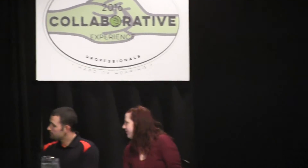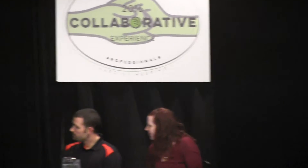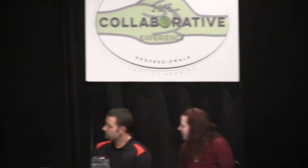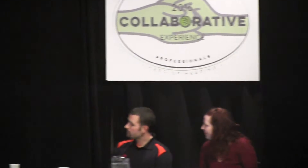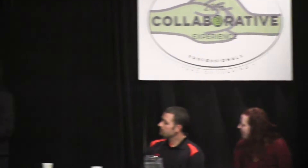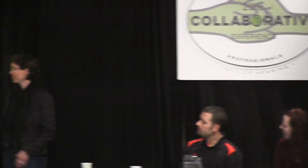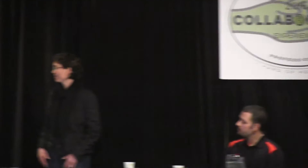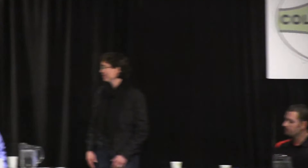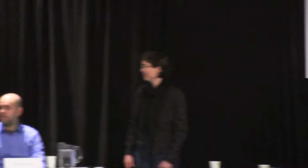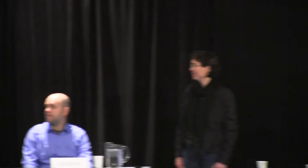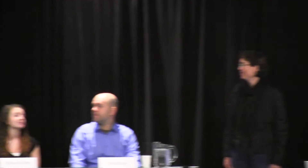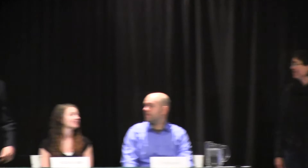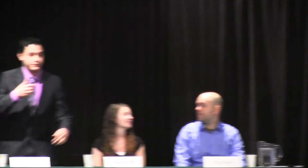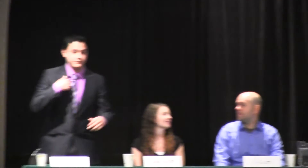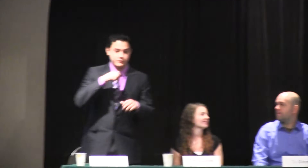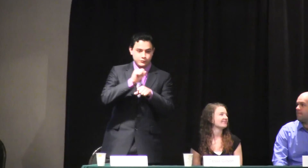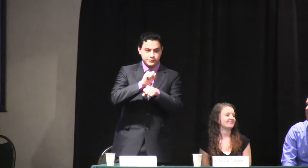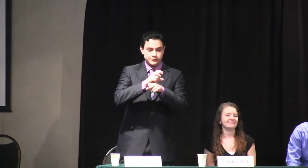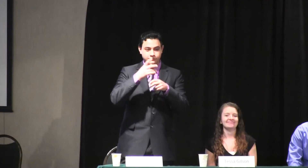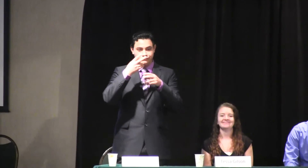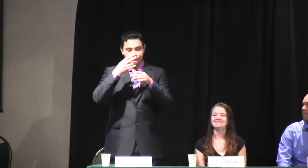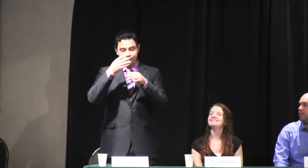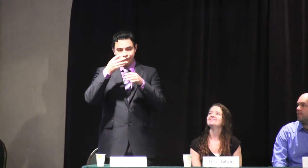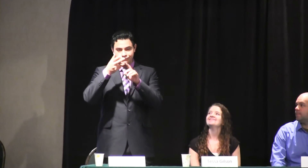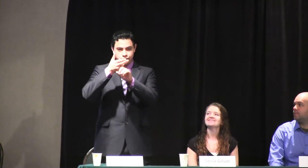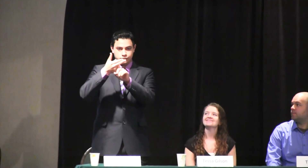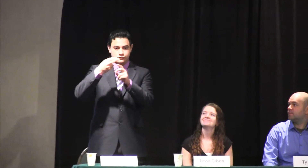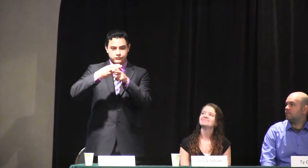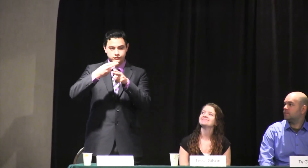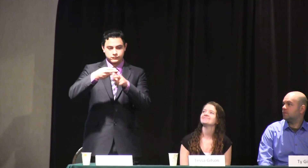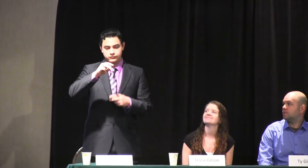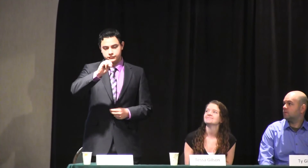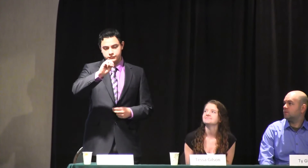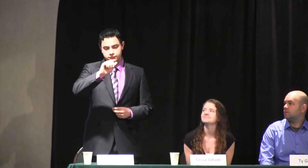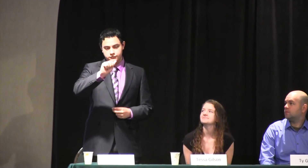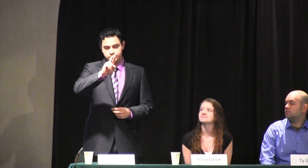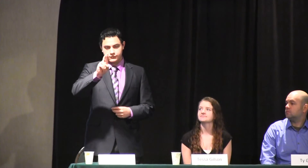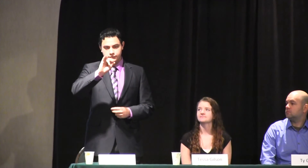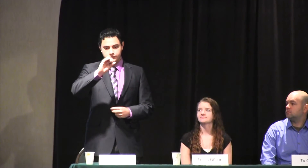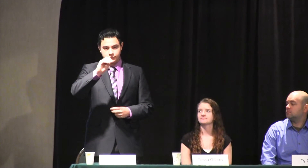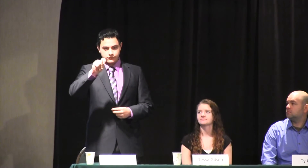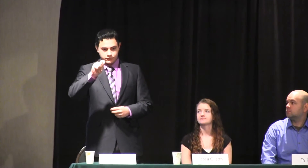That's what I do. Moises: And I'm working right now at a hotel, the Marriott.